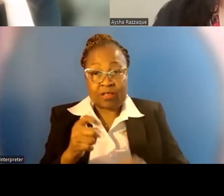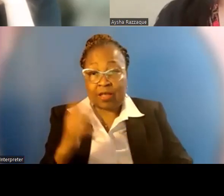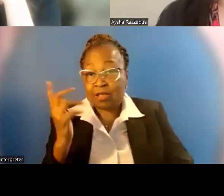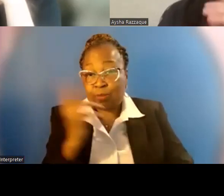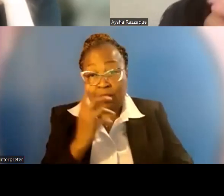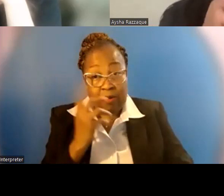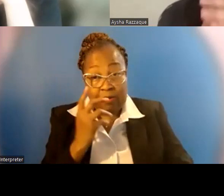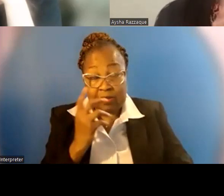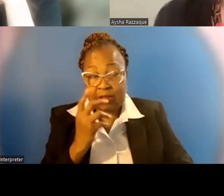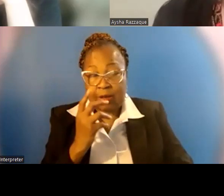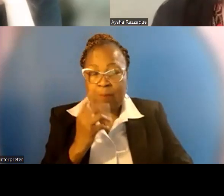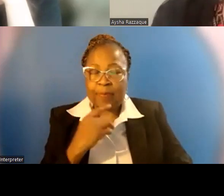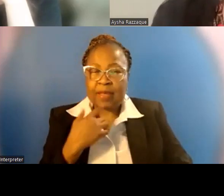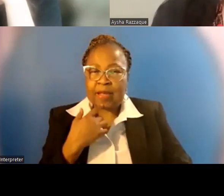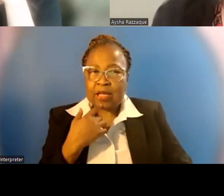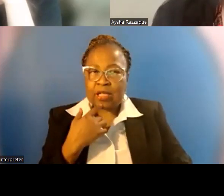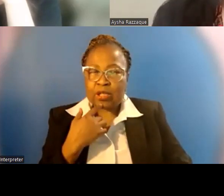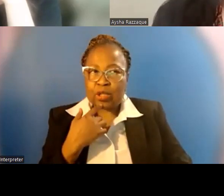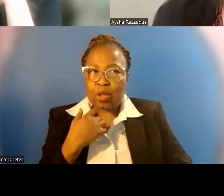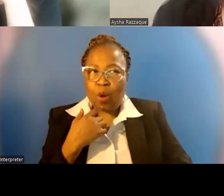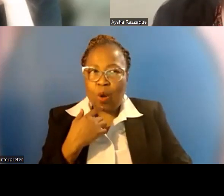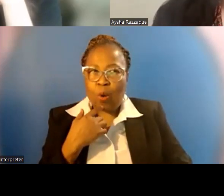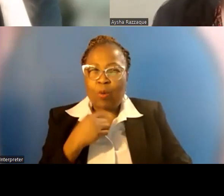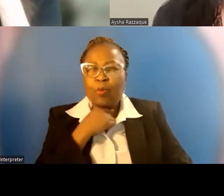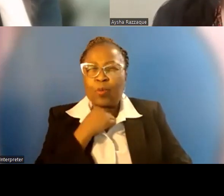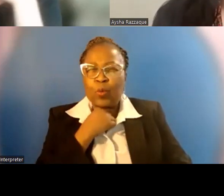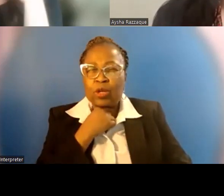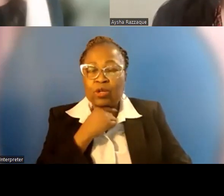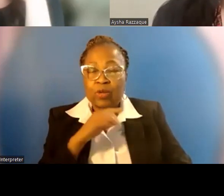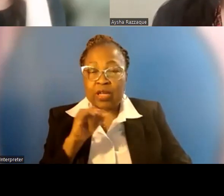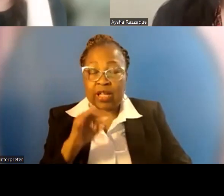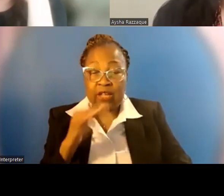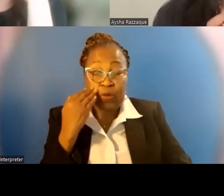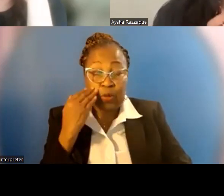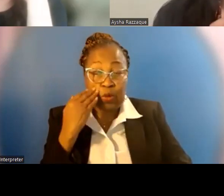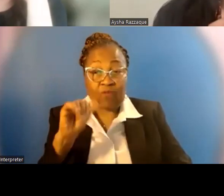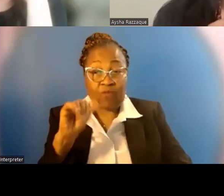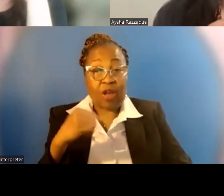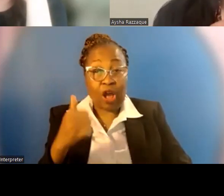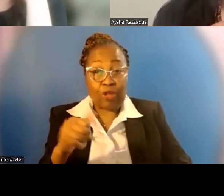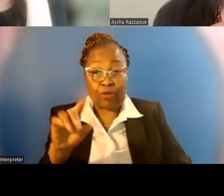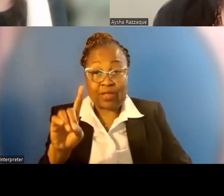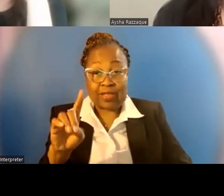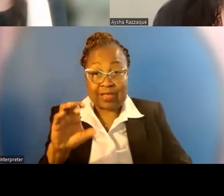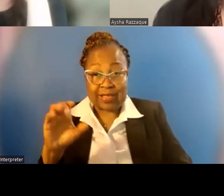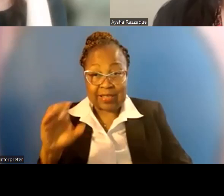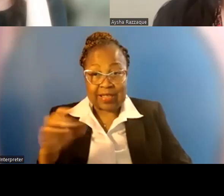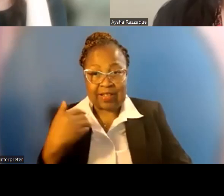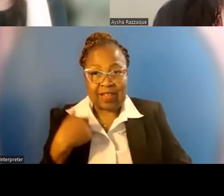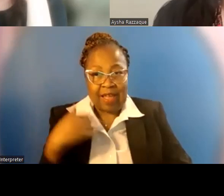So I'm wondering if you are aware of other DCCs that have a similar model?